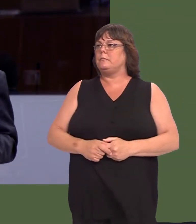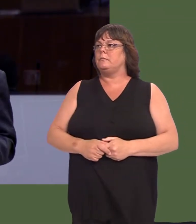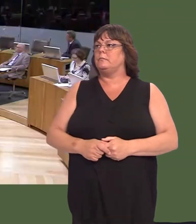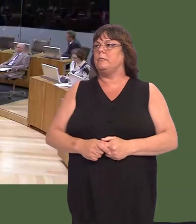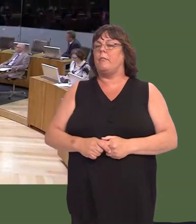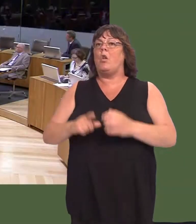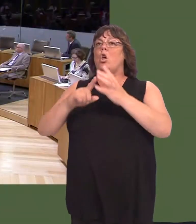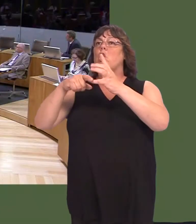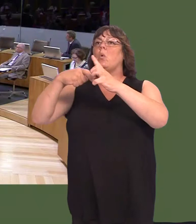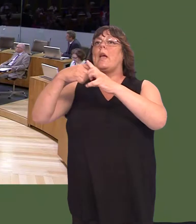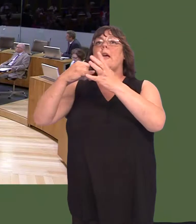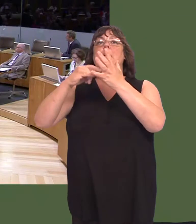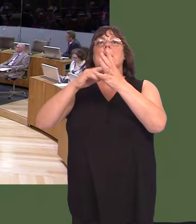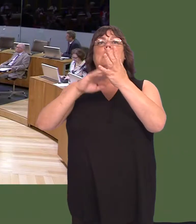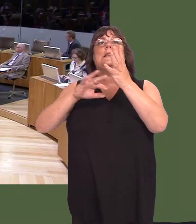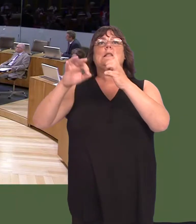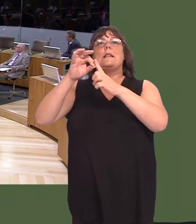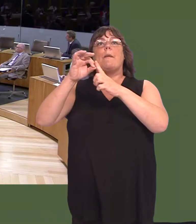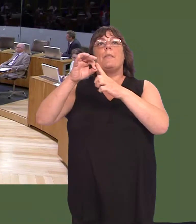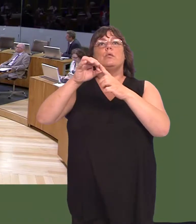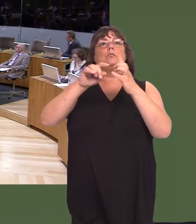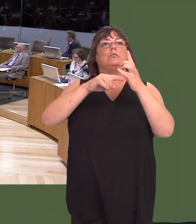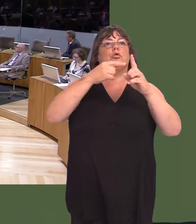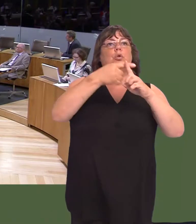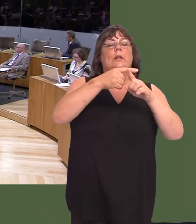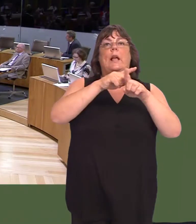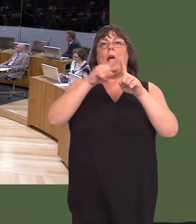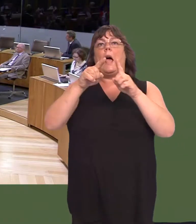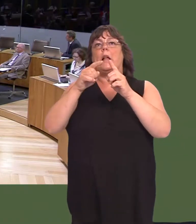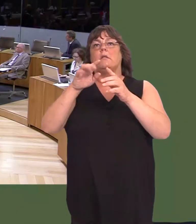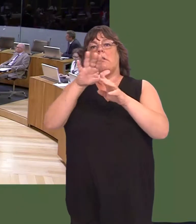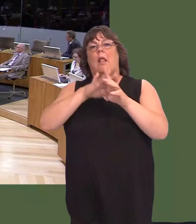The deadline when the UK stamp duty and landfill disposal tax are to be replaced with Welsh